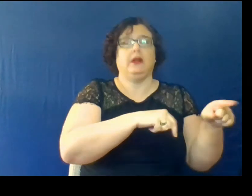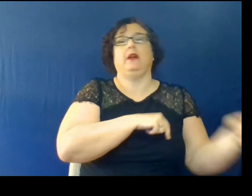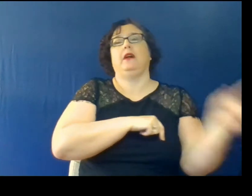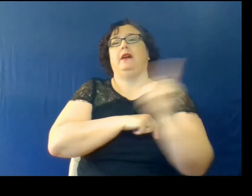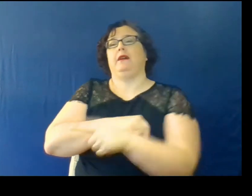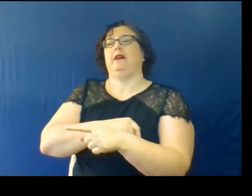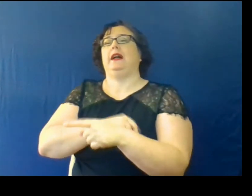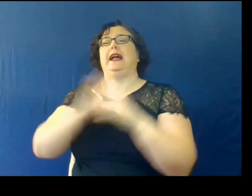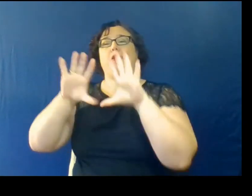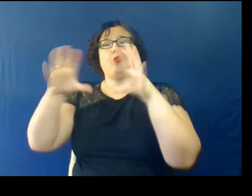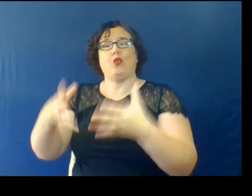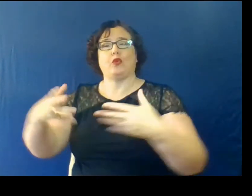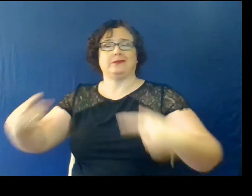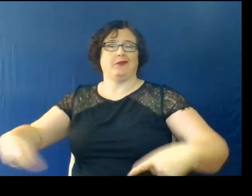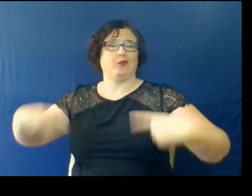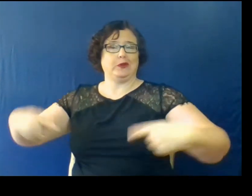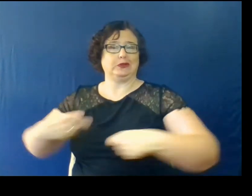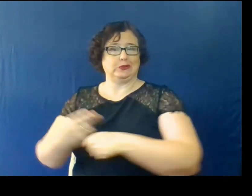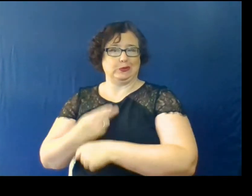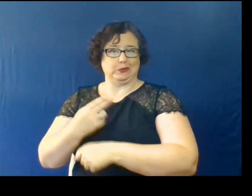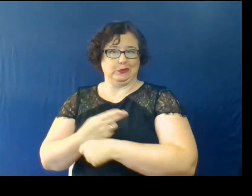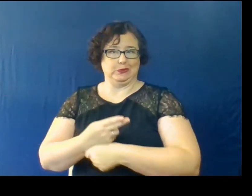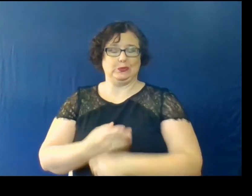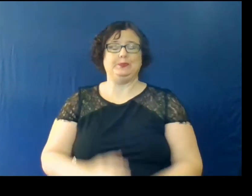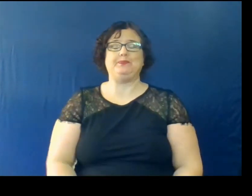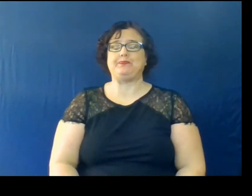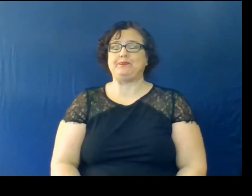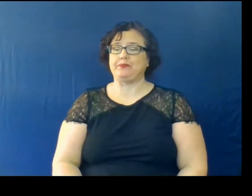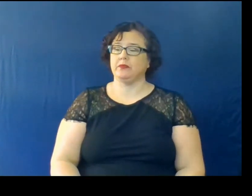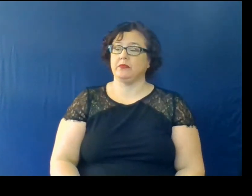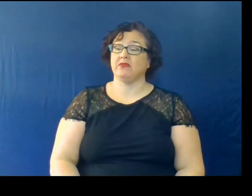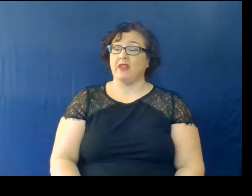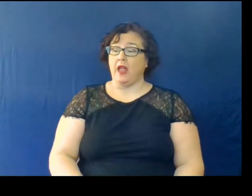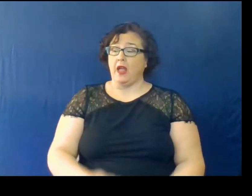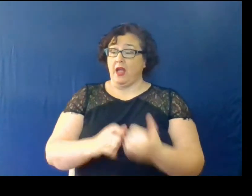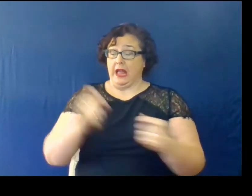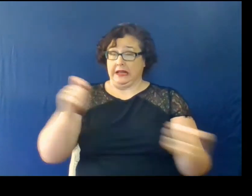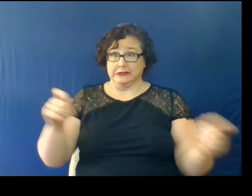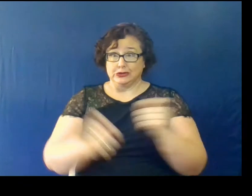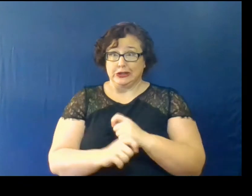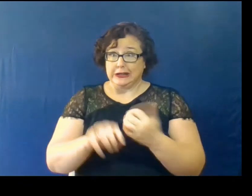What I can tell you for you know how it has changed is that before my injury